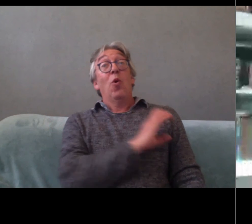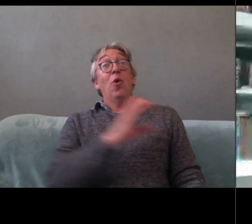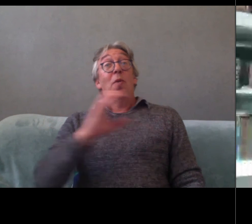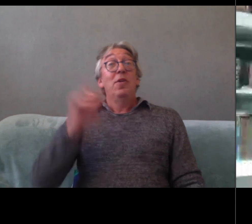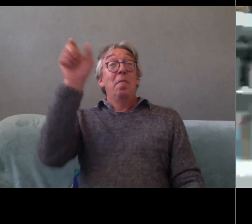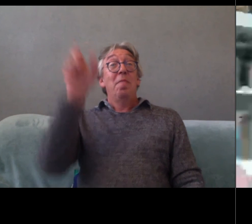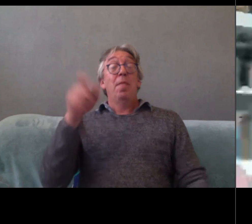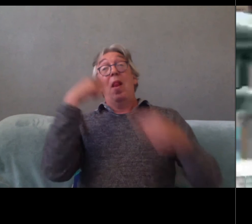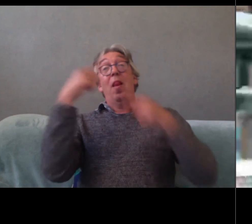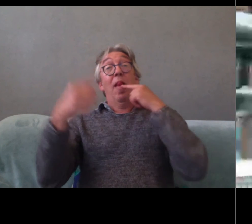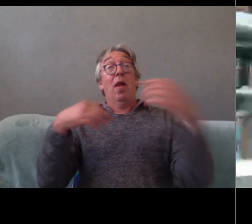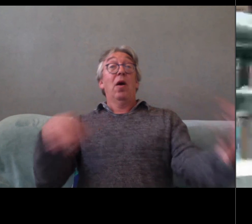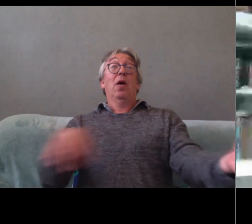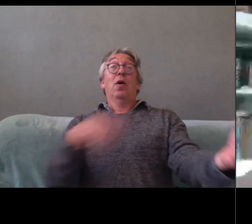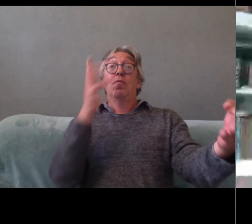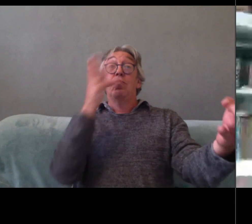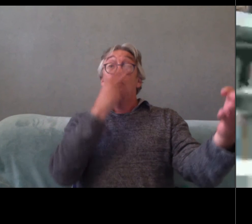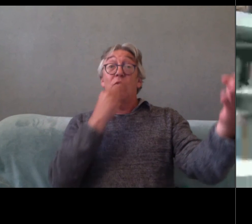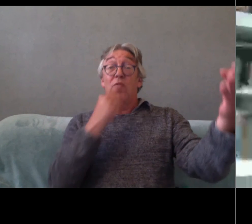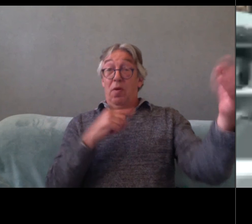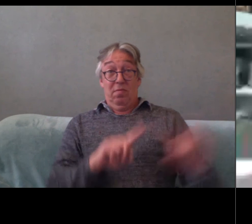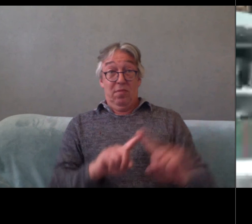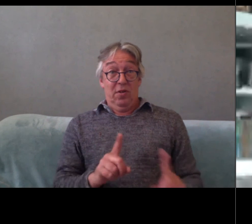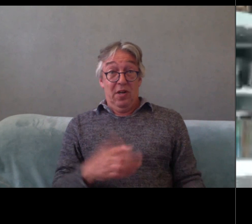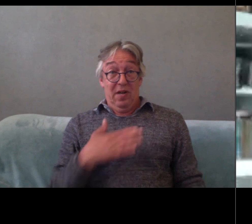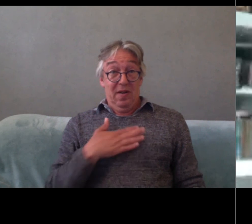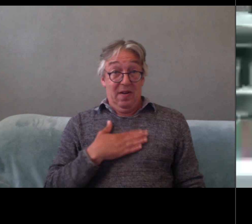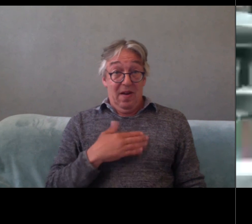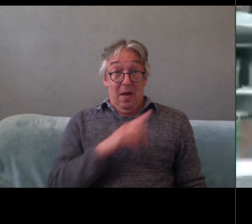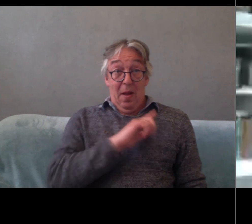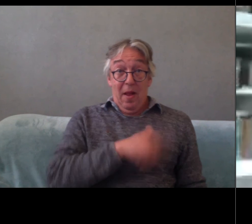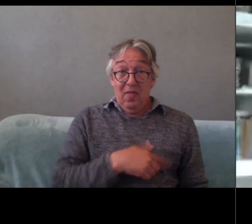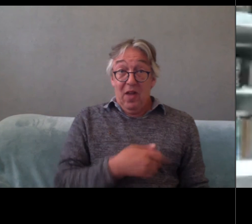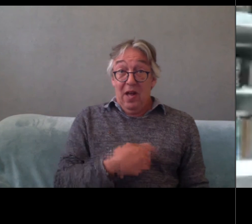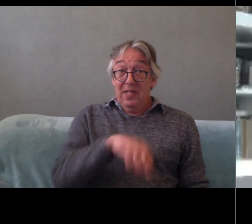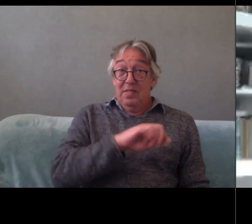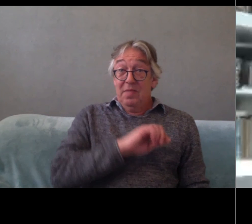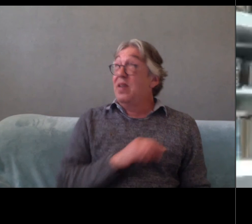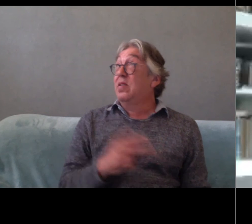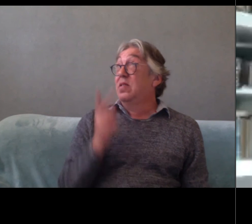and we from the countries like Latvia and Spain talking about the situation.